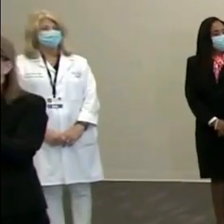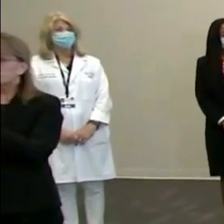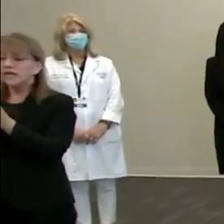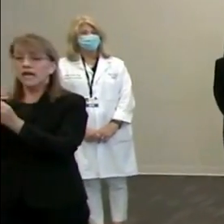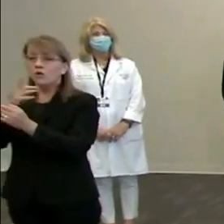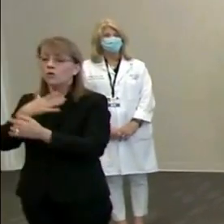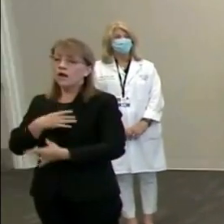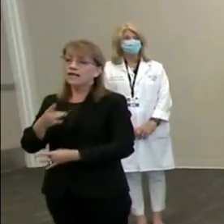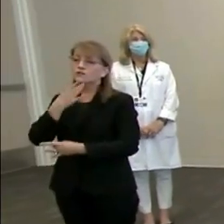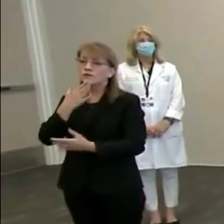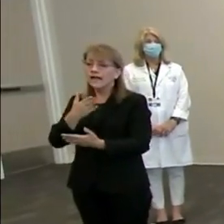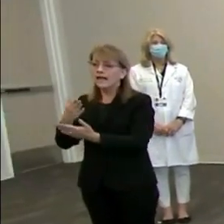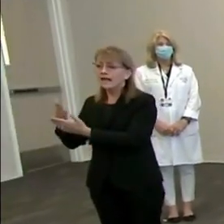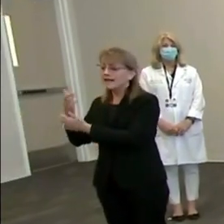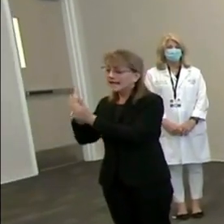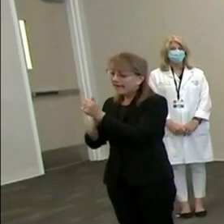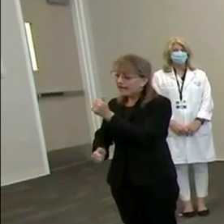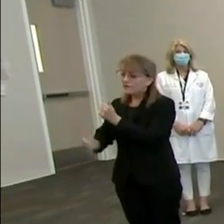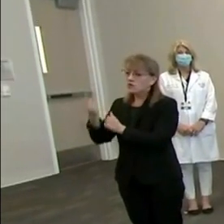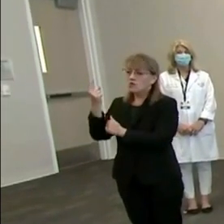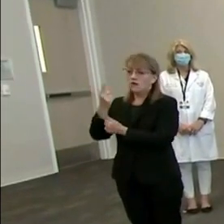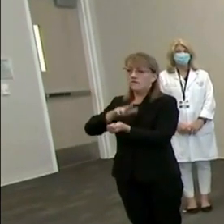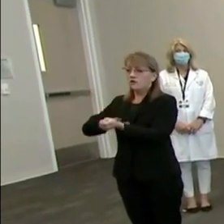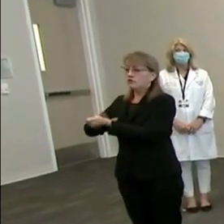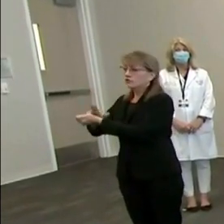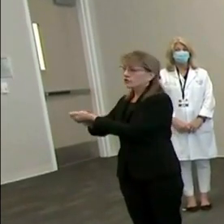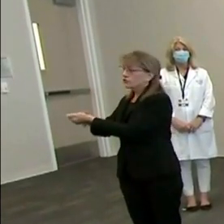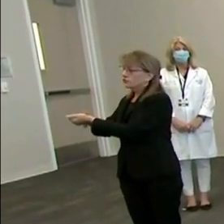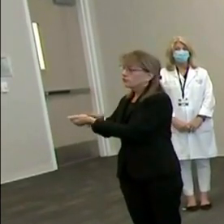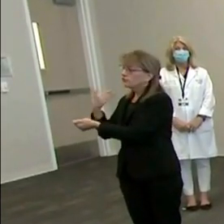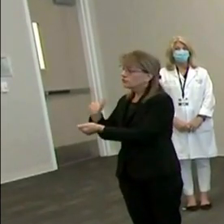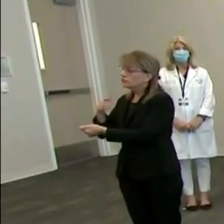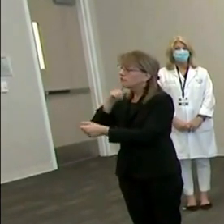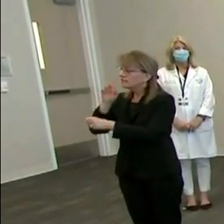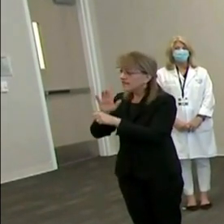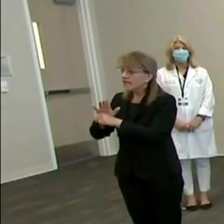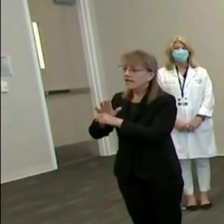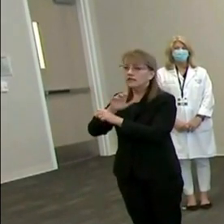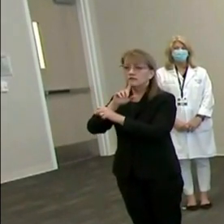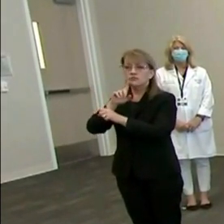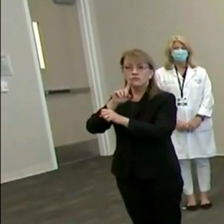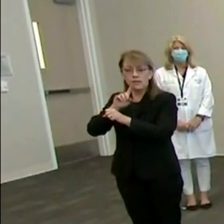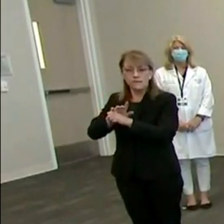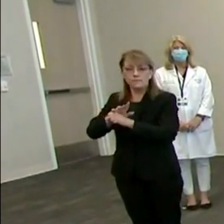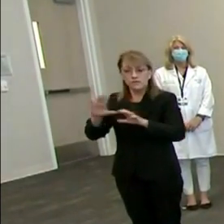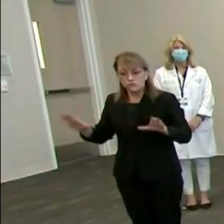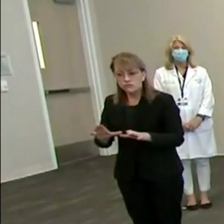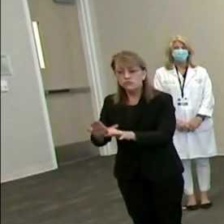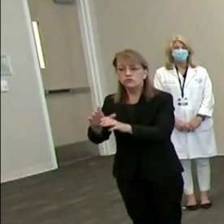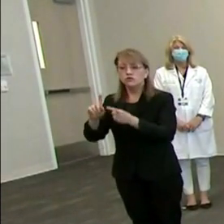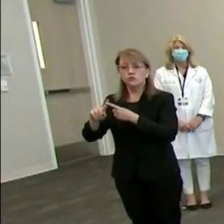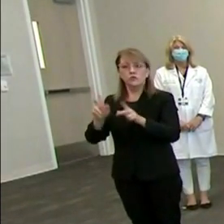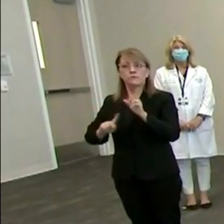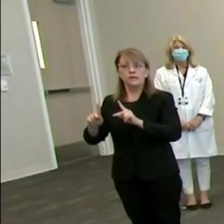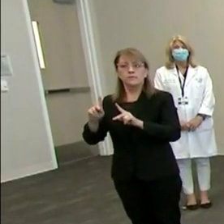ROLE IN HEALTHCARE. TONI PRECKWINKLE SAYS THEY ARE EVEN MORE CRITICAL RIGHT NOW. I'D LIKE TO THANK EACH AND EVERY ONE OF OUR NURSES.